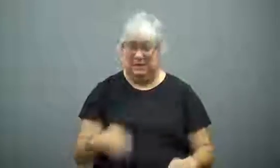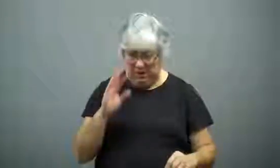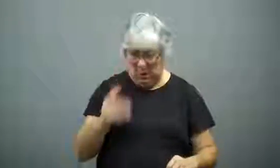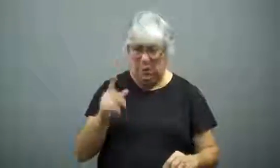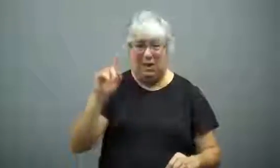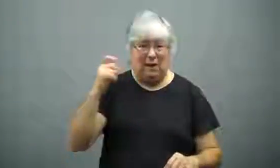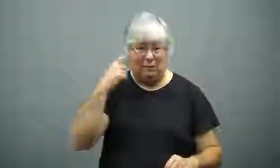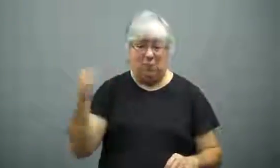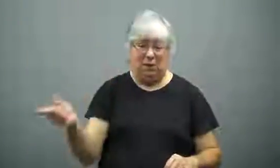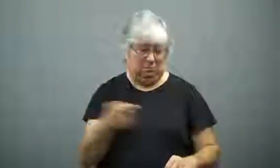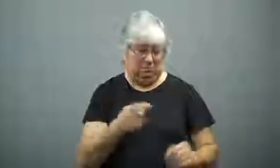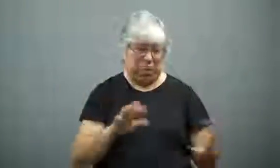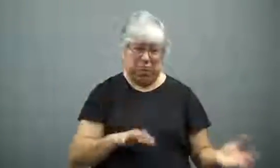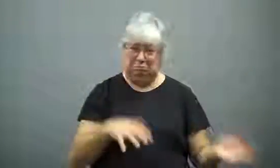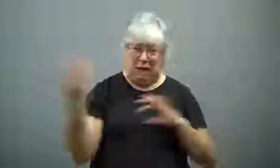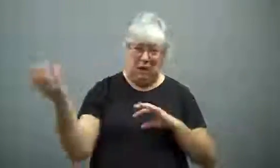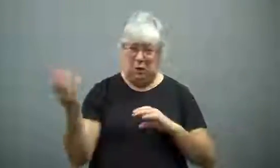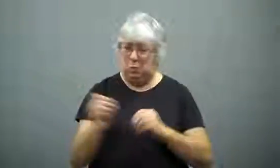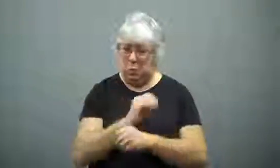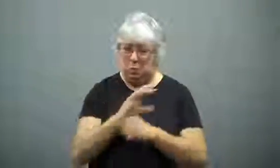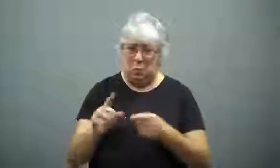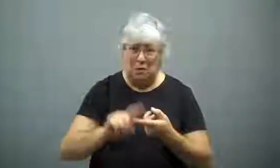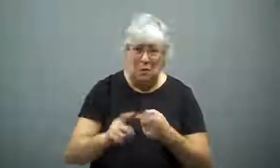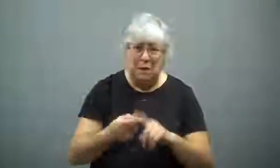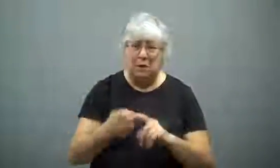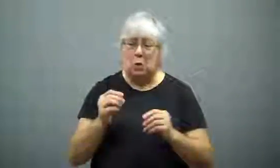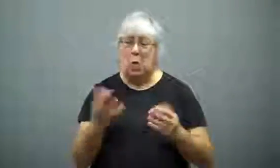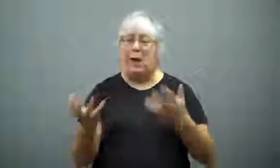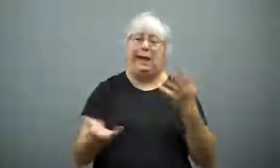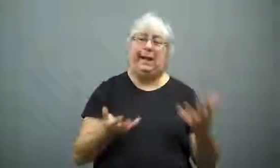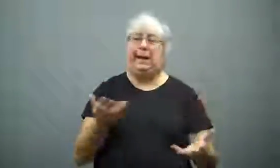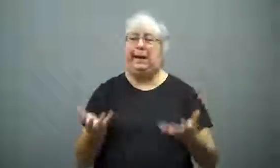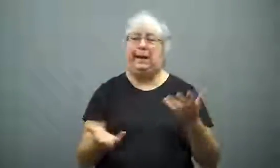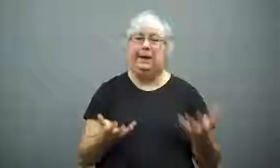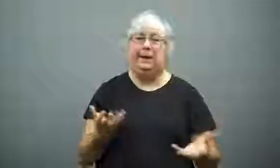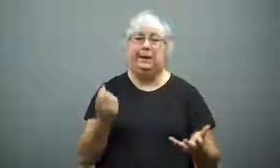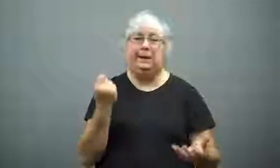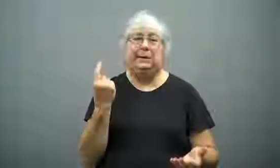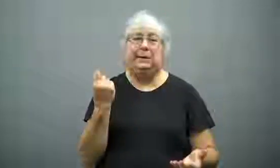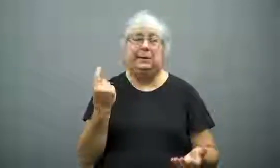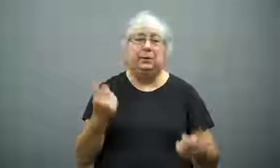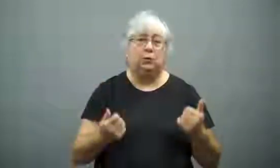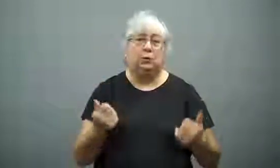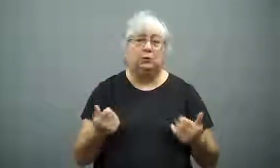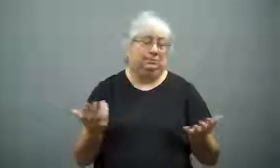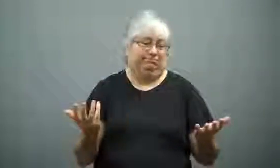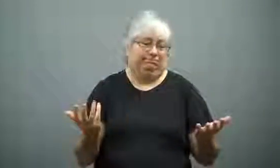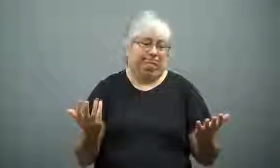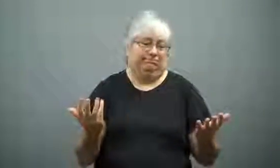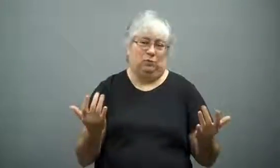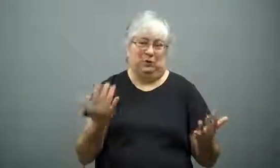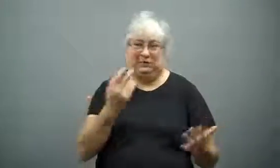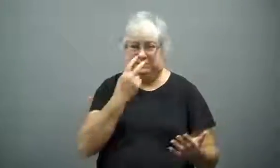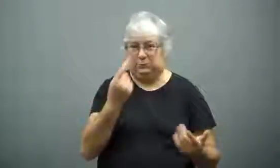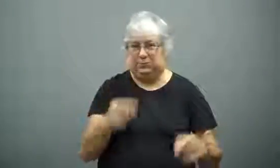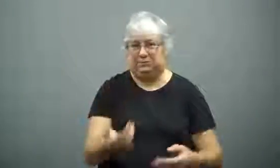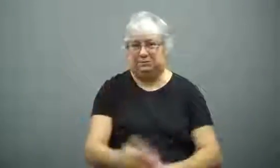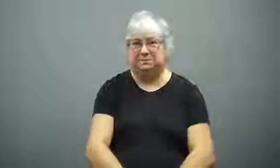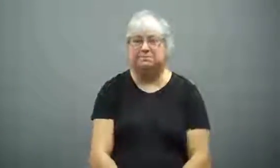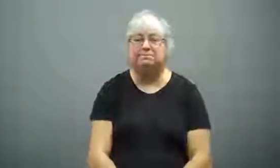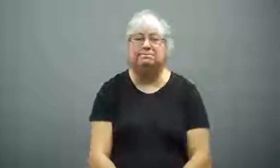Will these governments no longer be allies or will they come to an understanding?